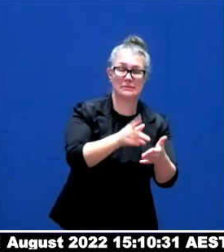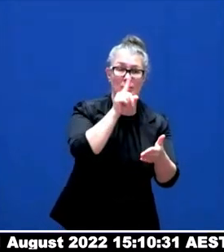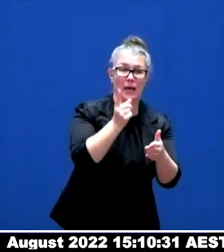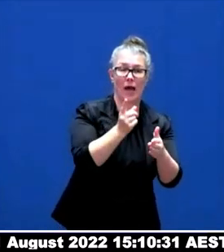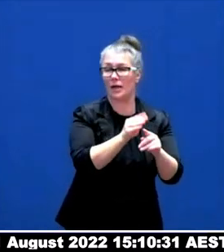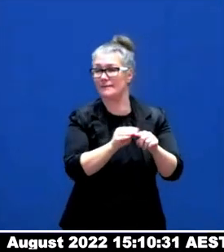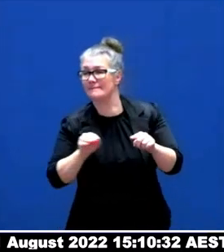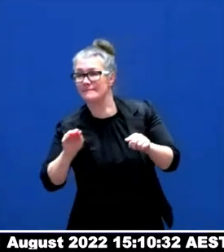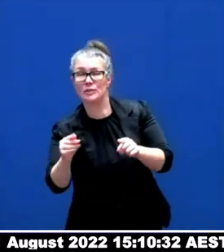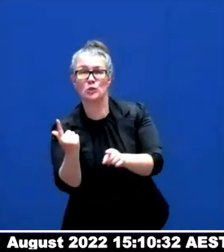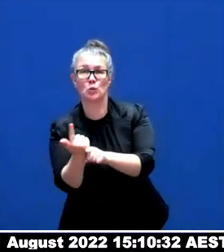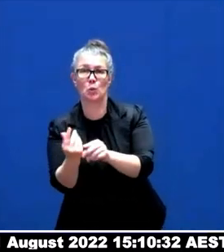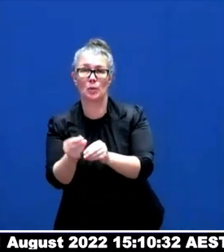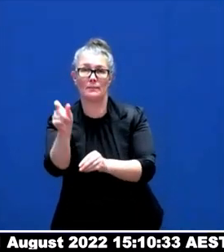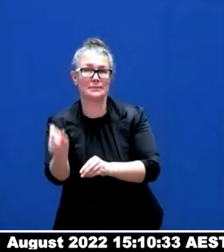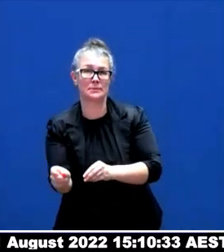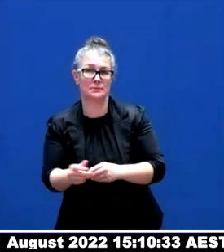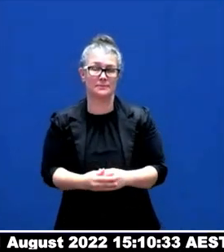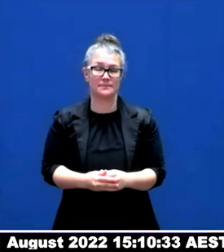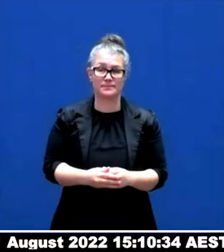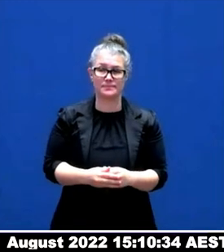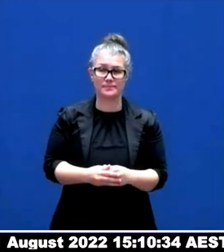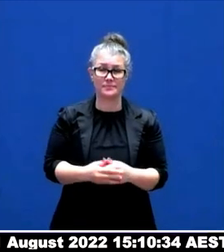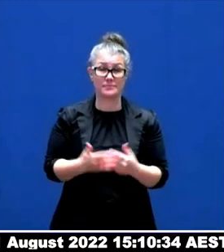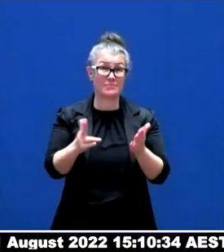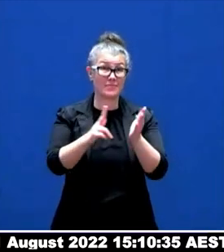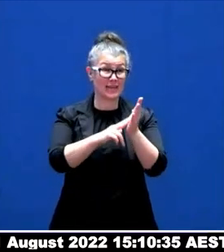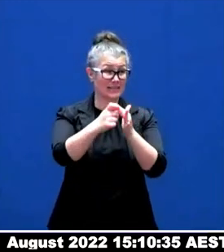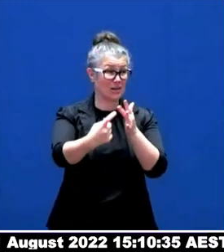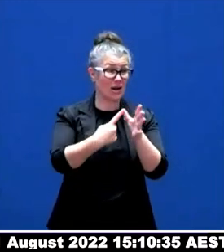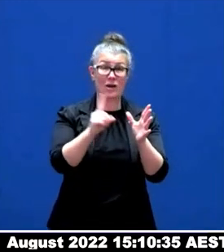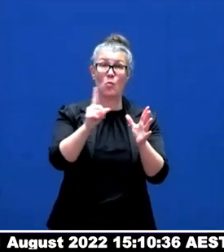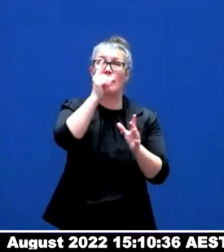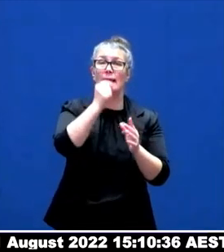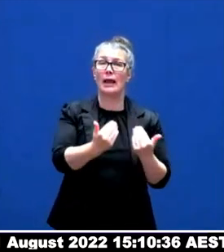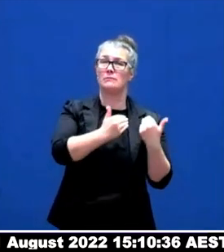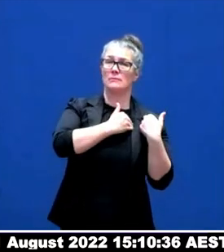What can the NDIA do if it becomes aware of some of these changes, and